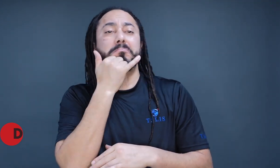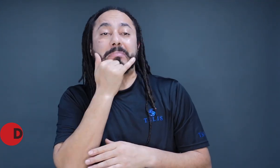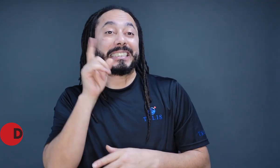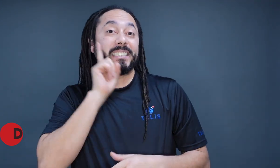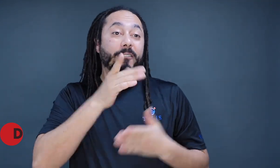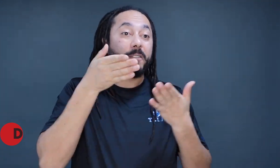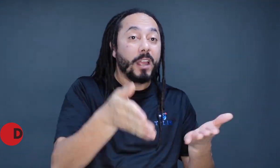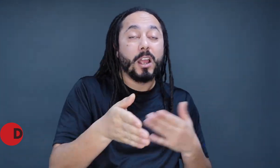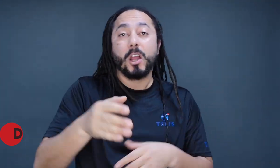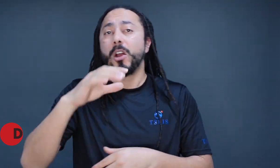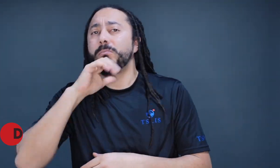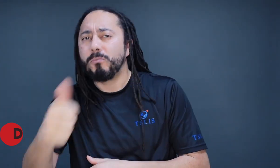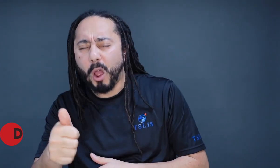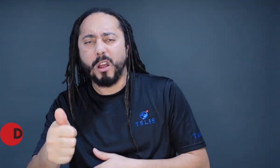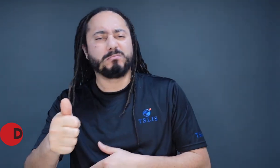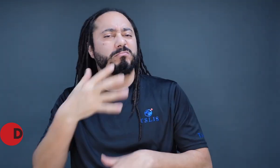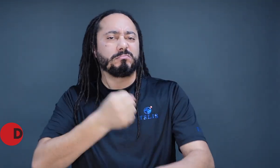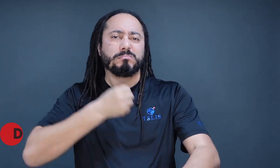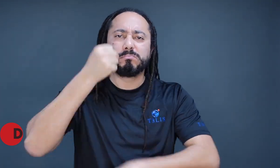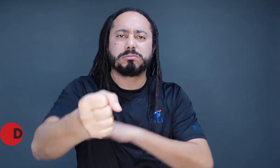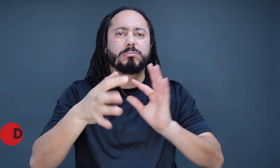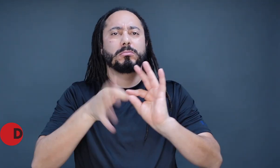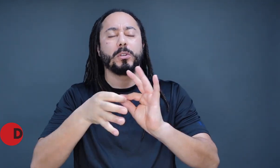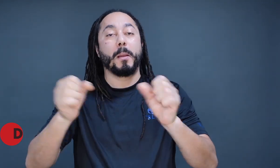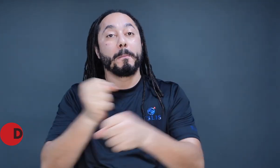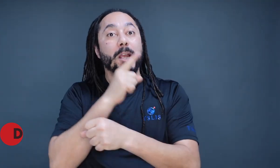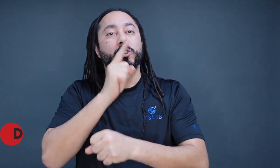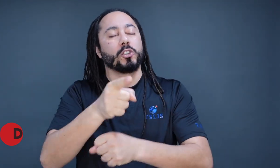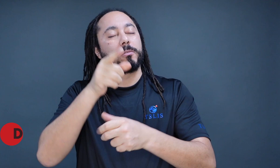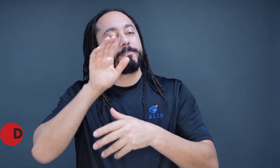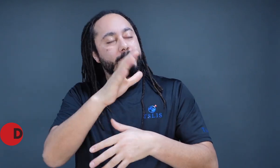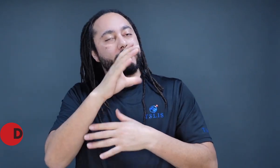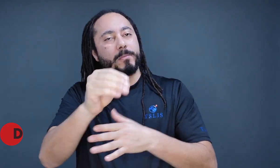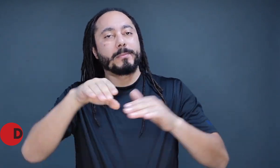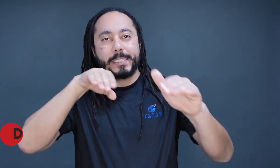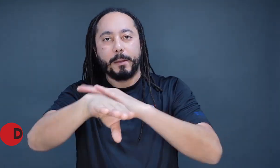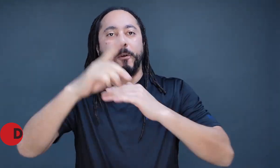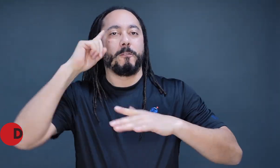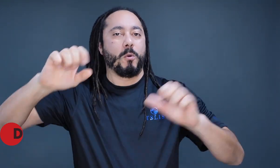to come and interpret. They want to make sure their company